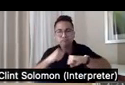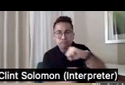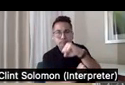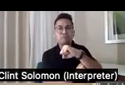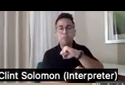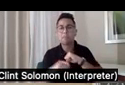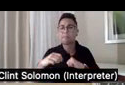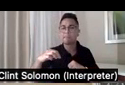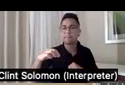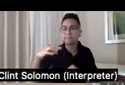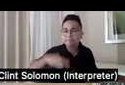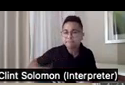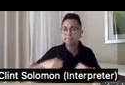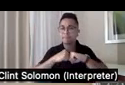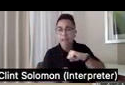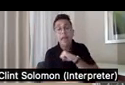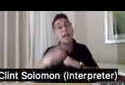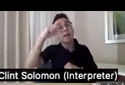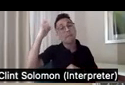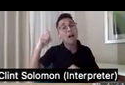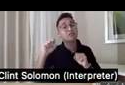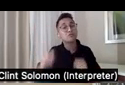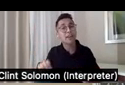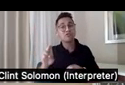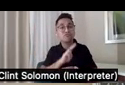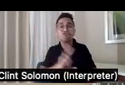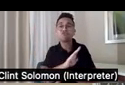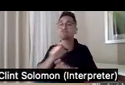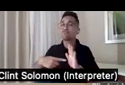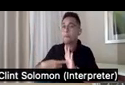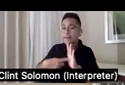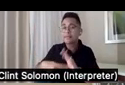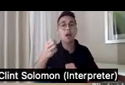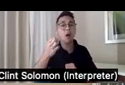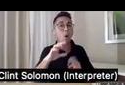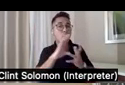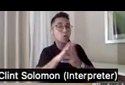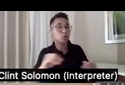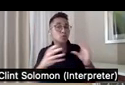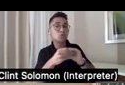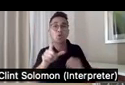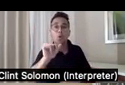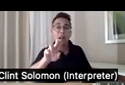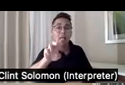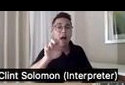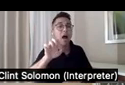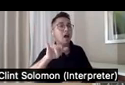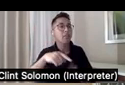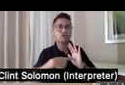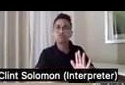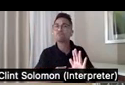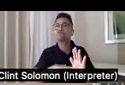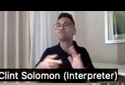we can use representations we can use a storyline that reflects the heritage and the activities and